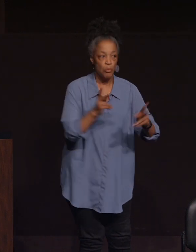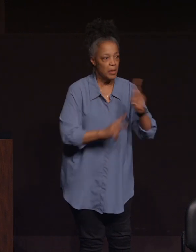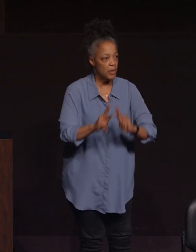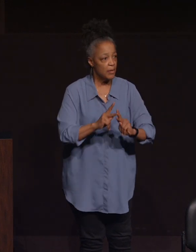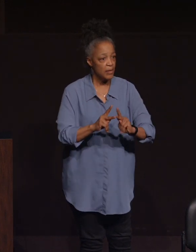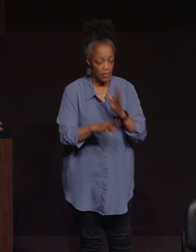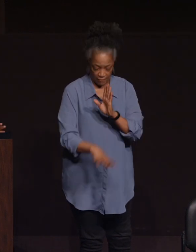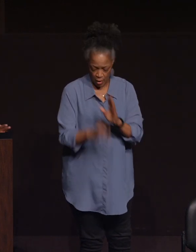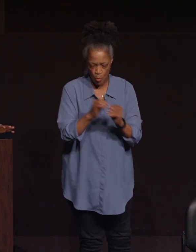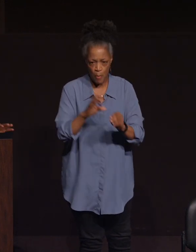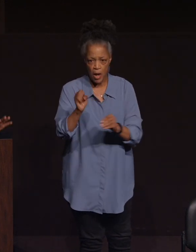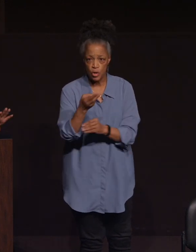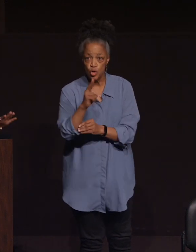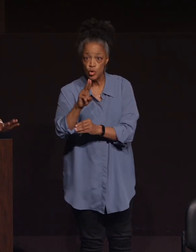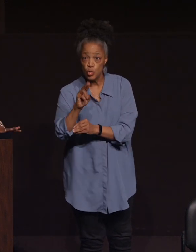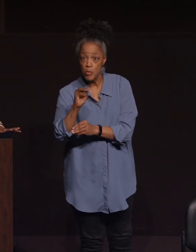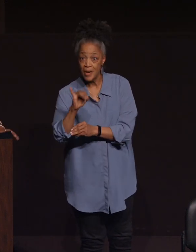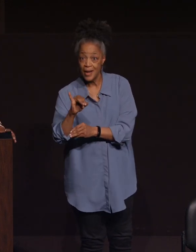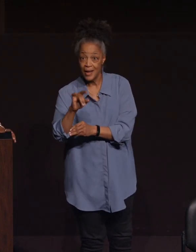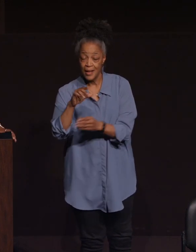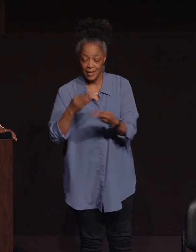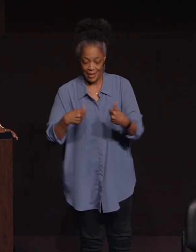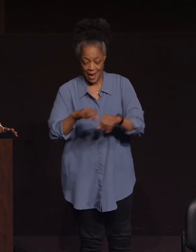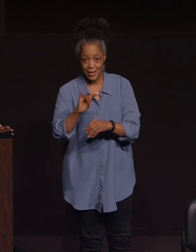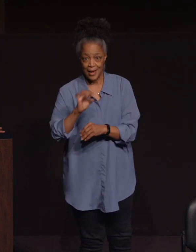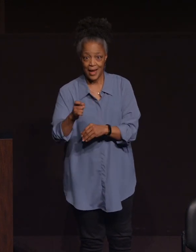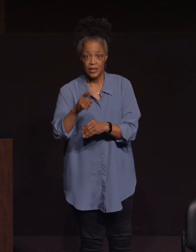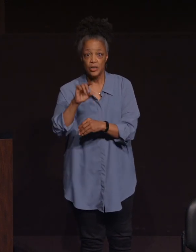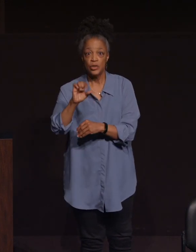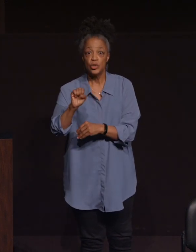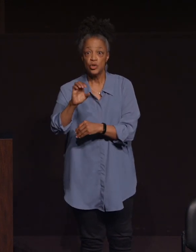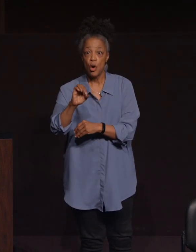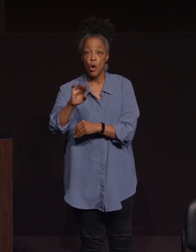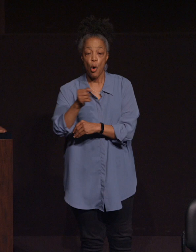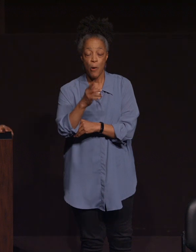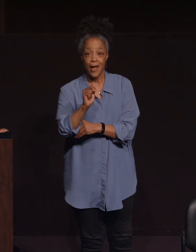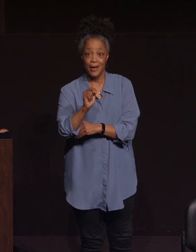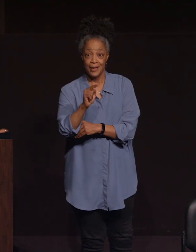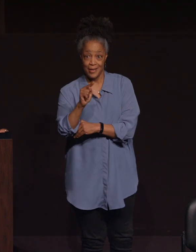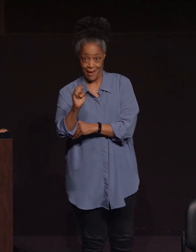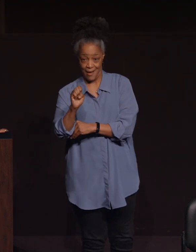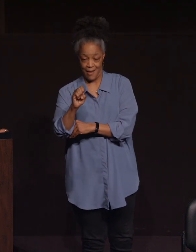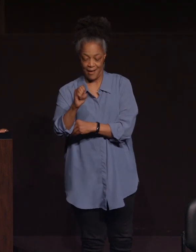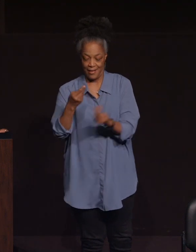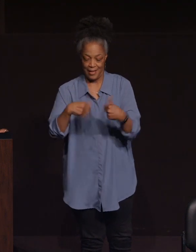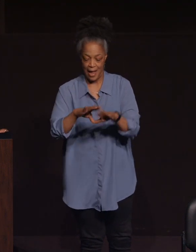Shuumi Land Tax through the Sogorea Te' Land Trust.